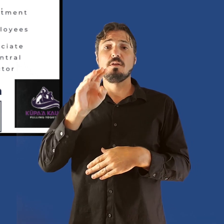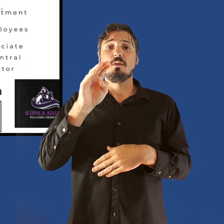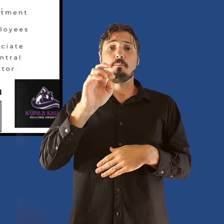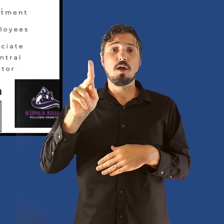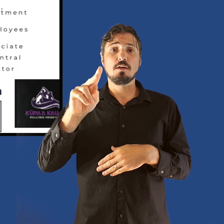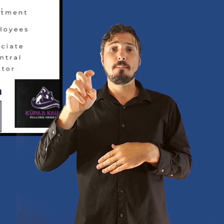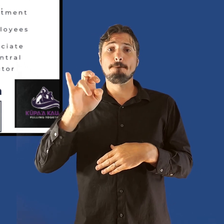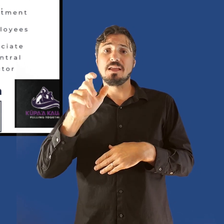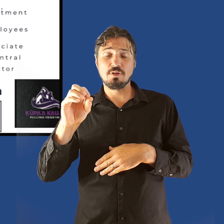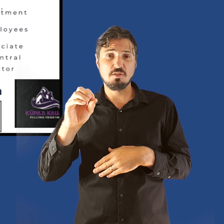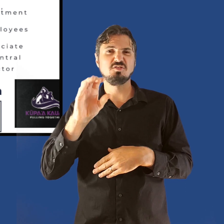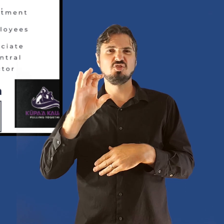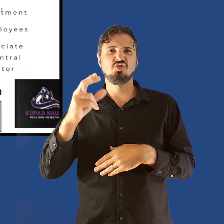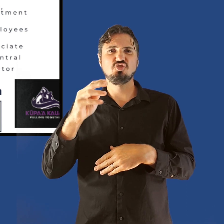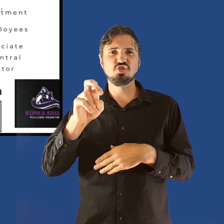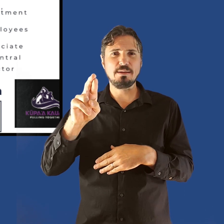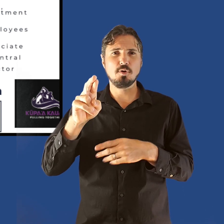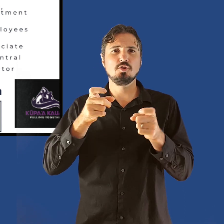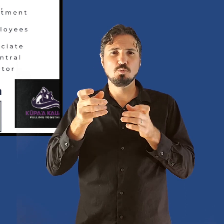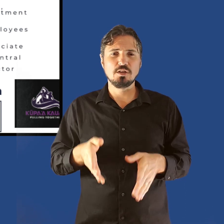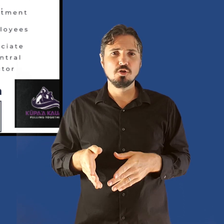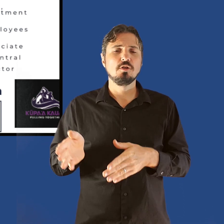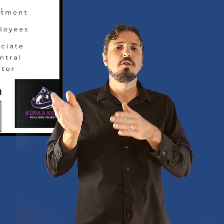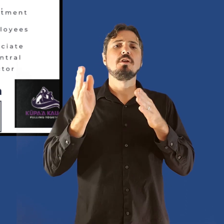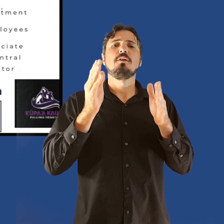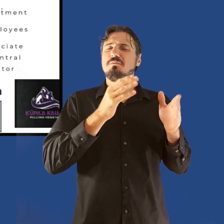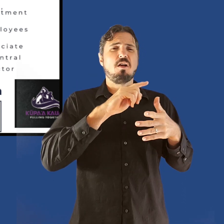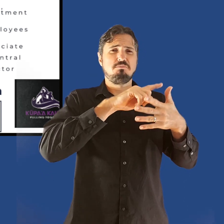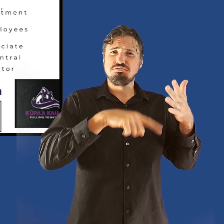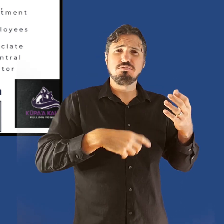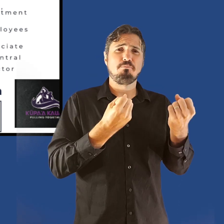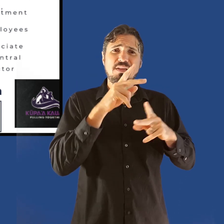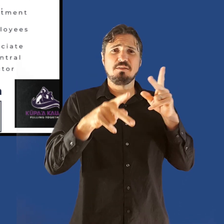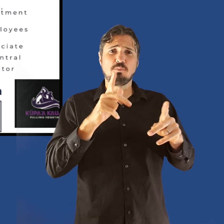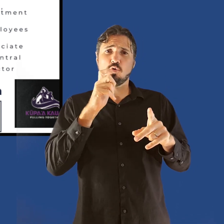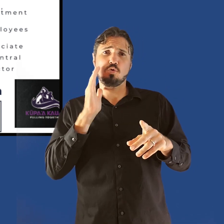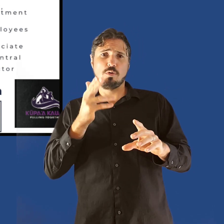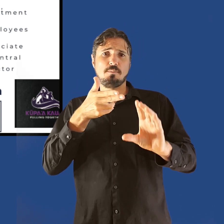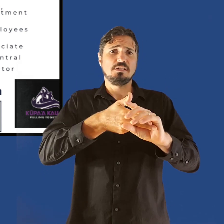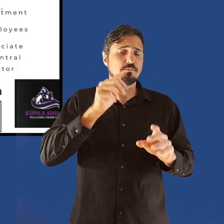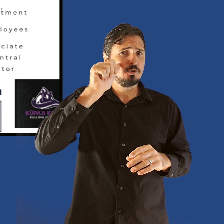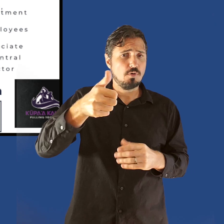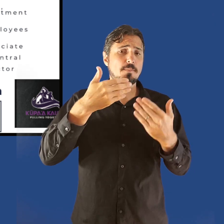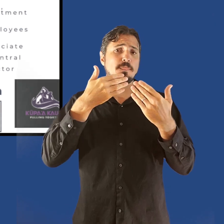Finance Director Reiko Matsuyama, and to all of our panelists and local financial institutions for your participation.